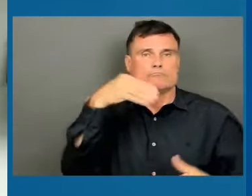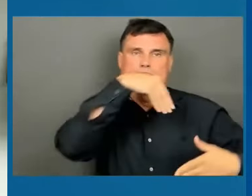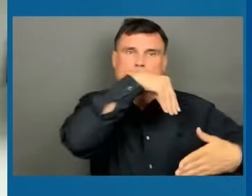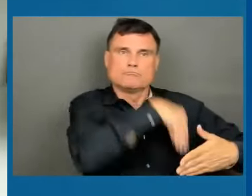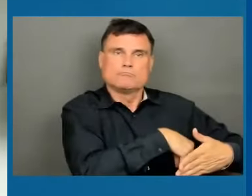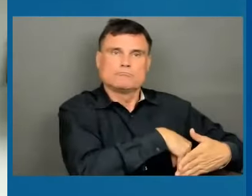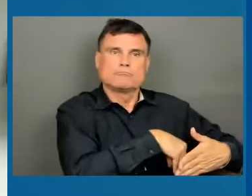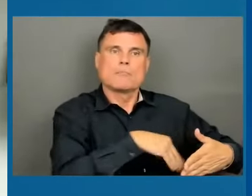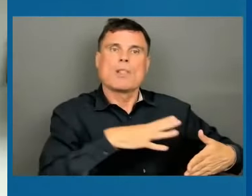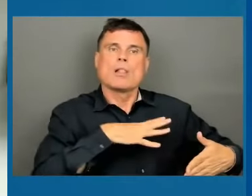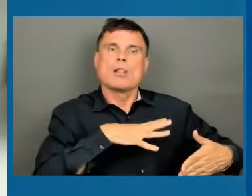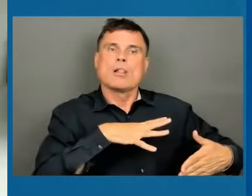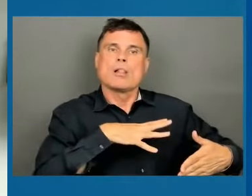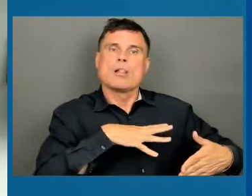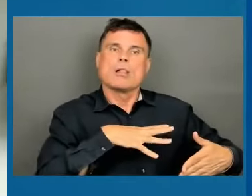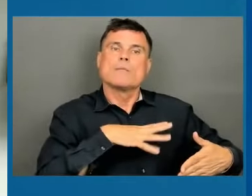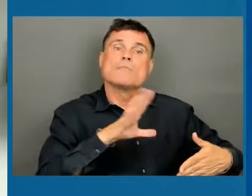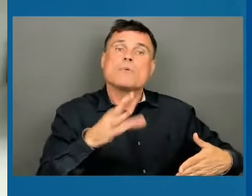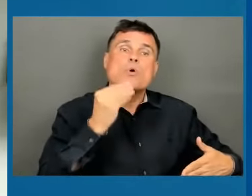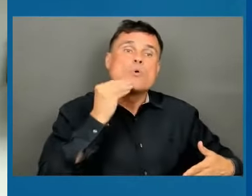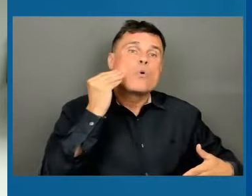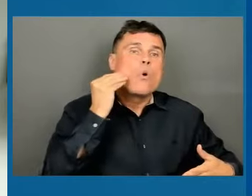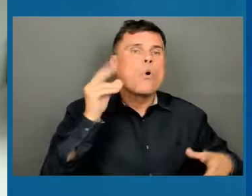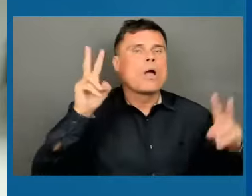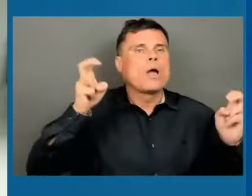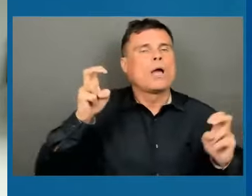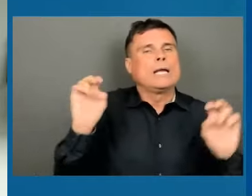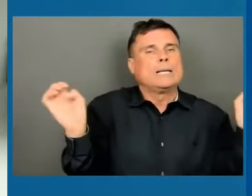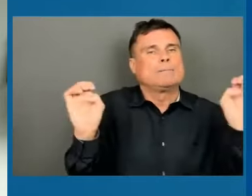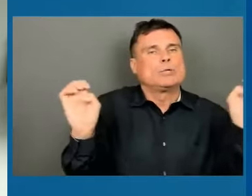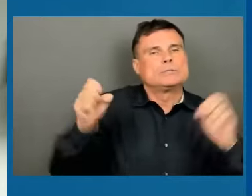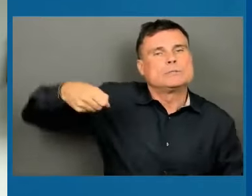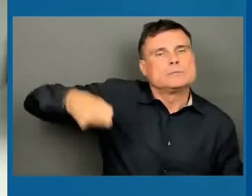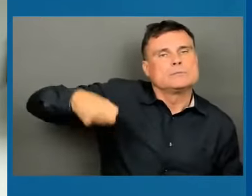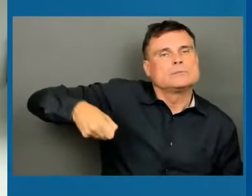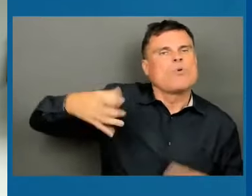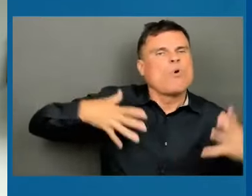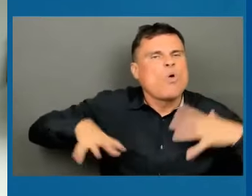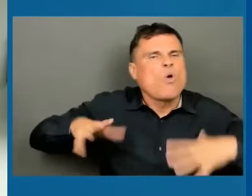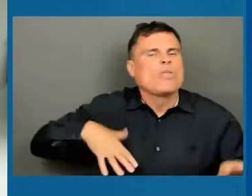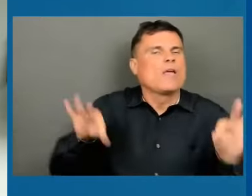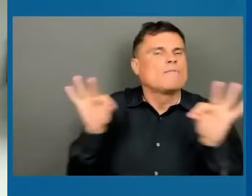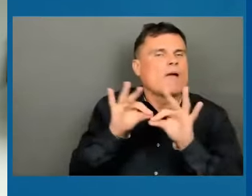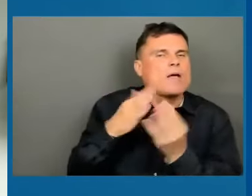have access as to that information for us w whenever